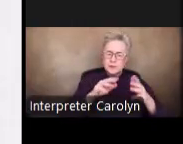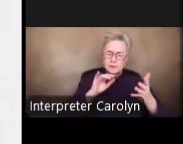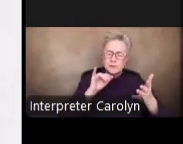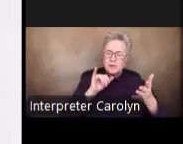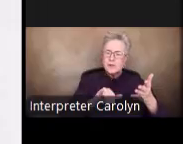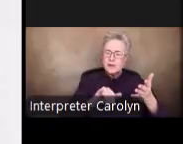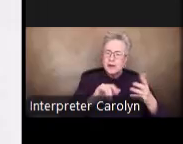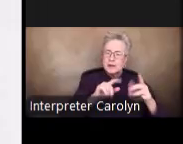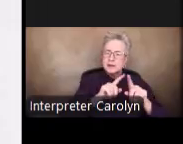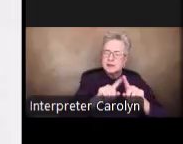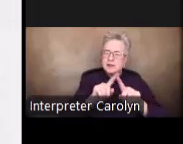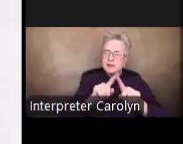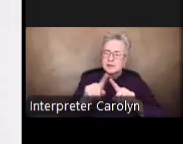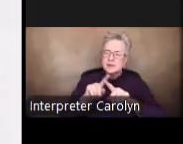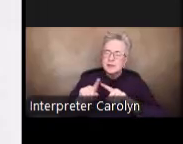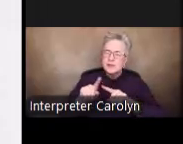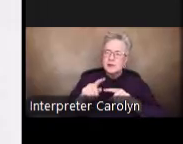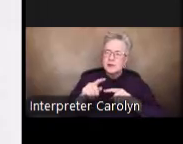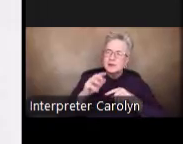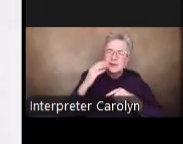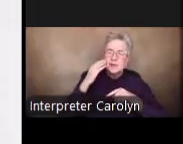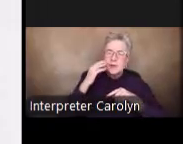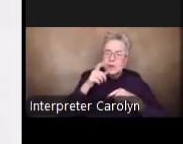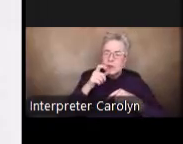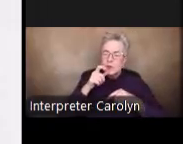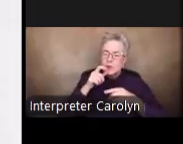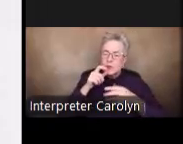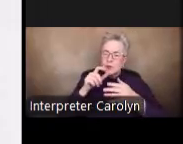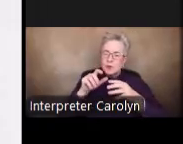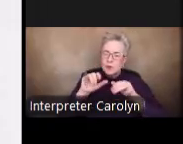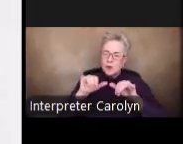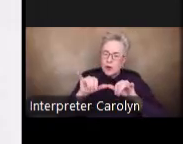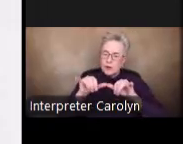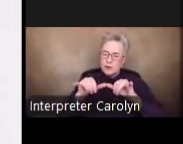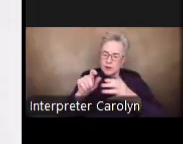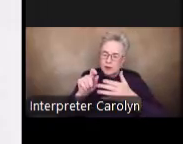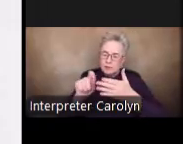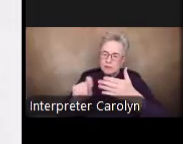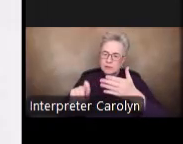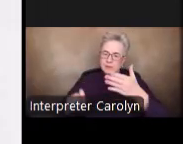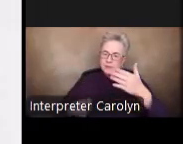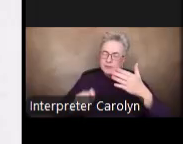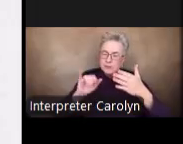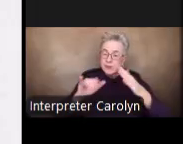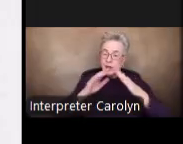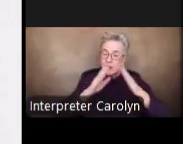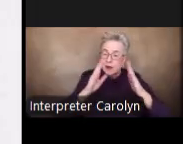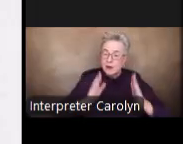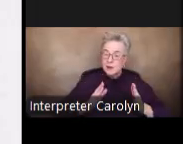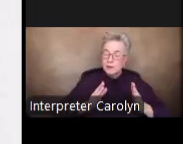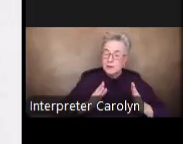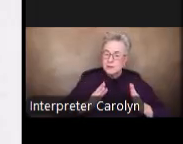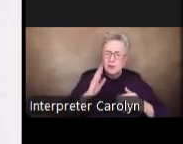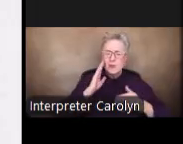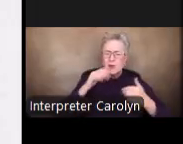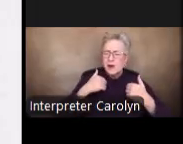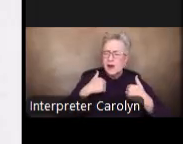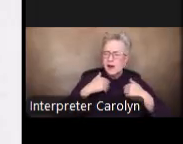different architectural styles and different architectural styles are not structural problems.